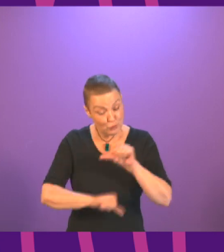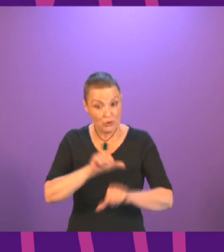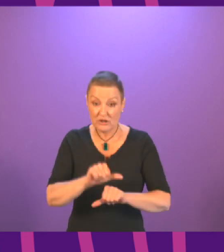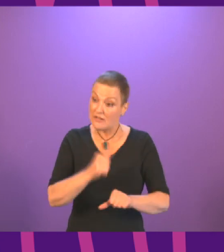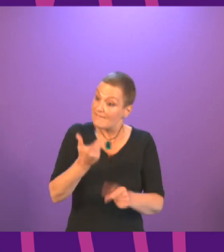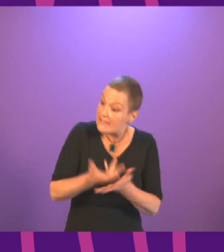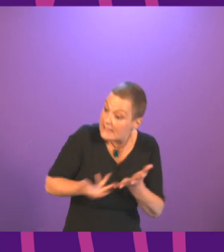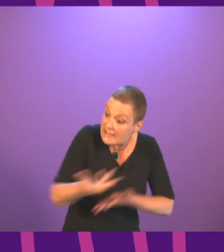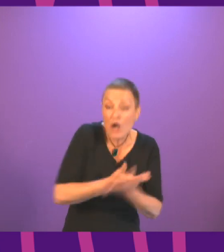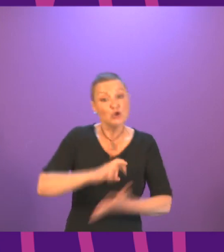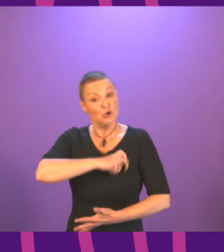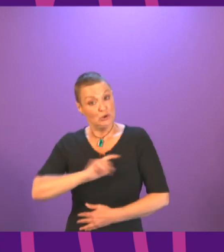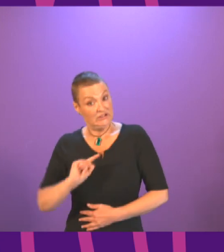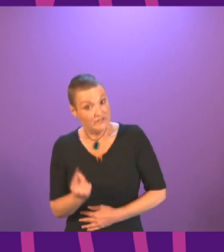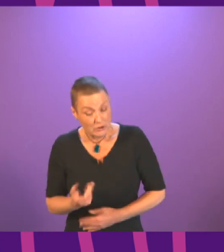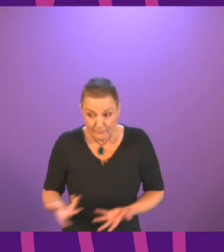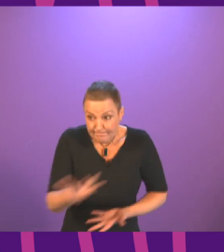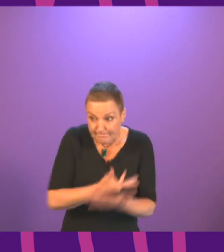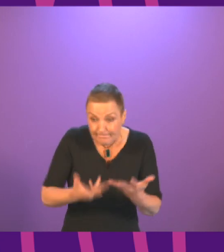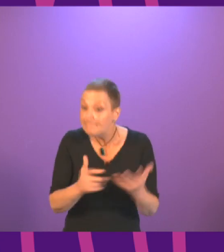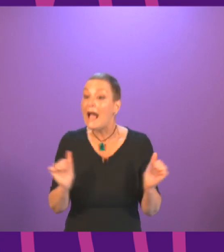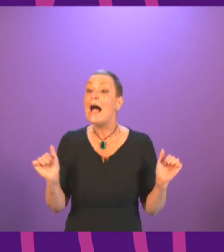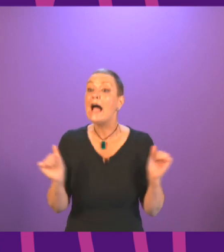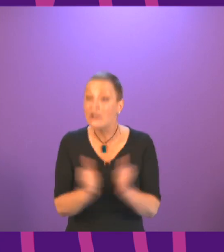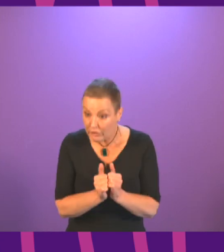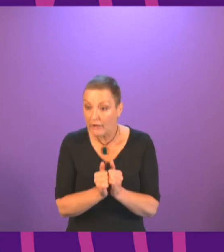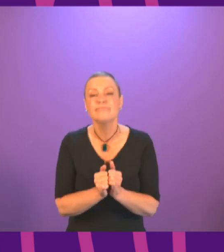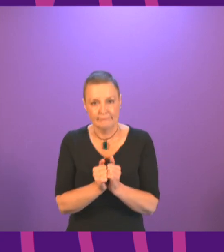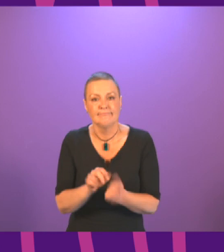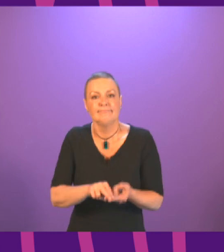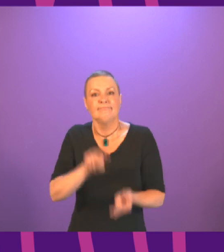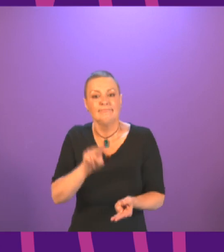faith, because that is the right thing to do. We will deliver fairness for NHS staff